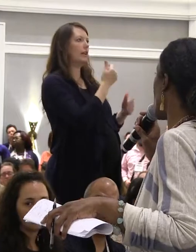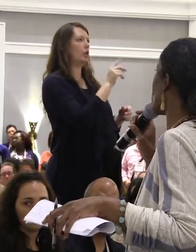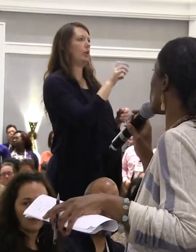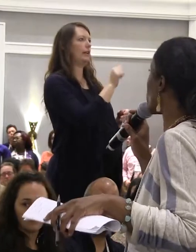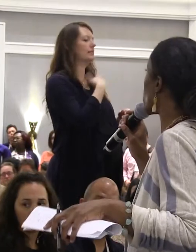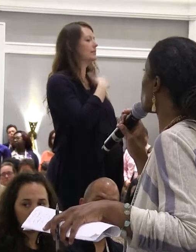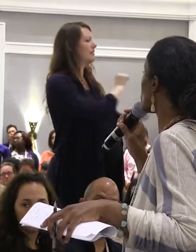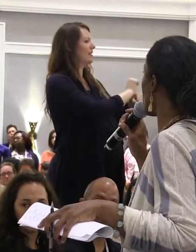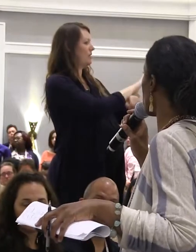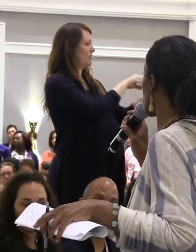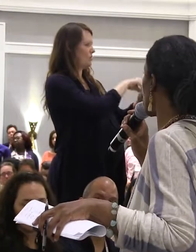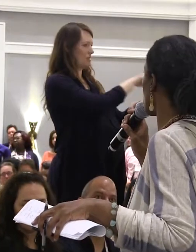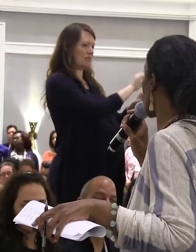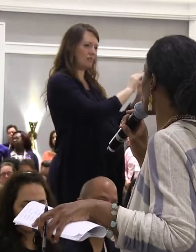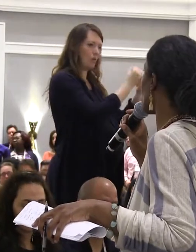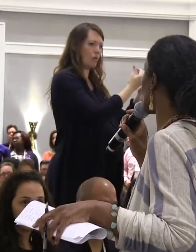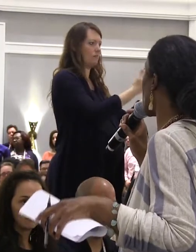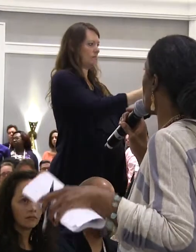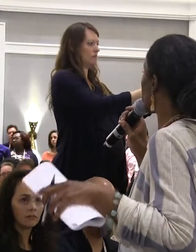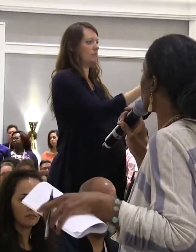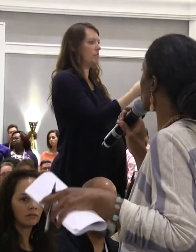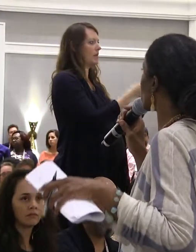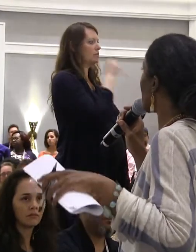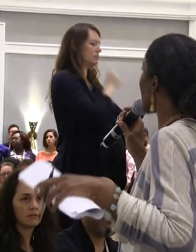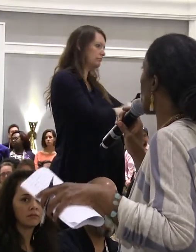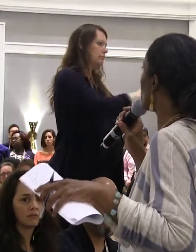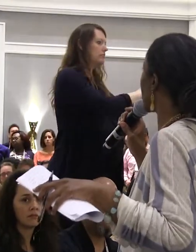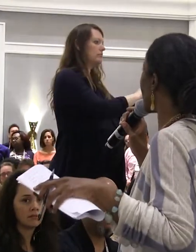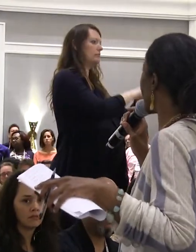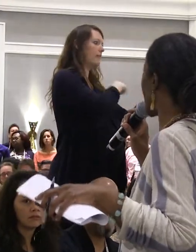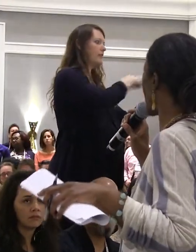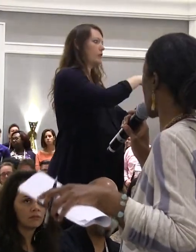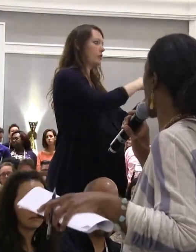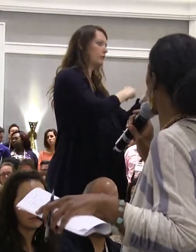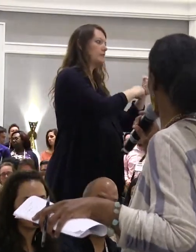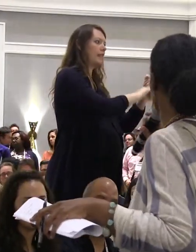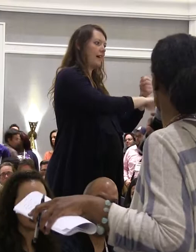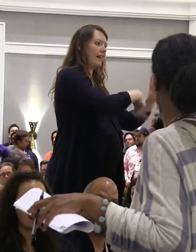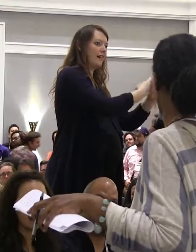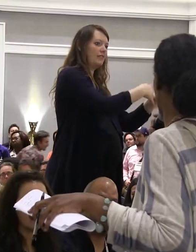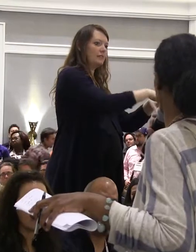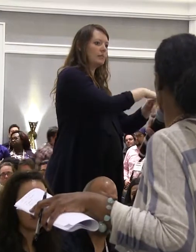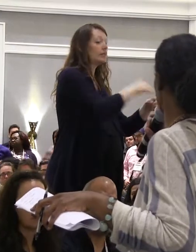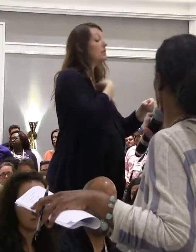that affirms affinity spaces, because it has allowed me to stay longer at this job."